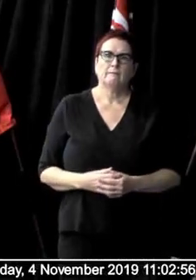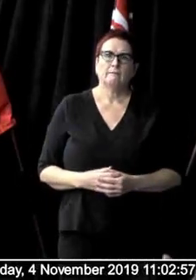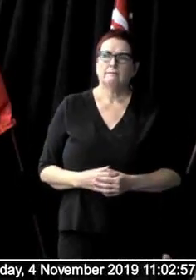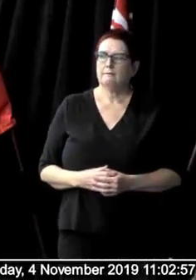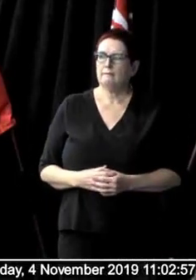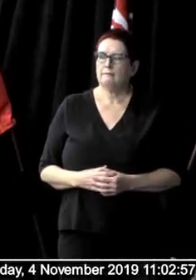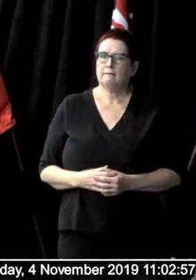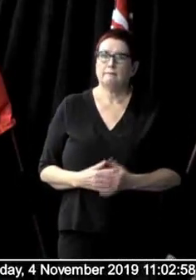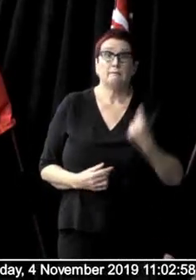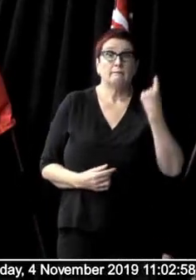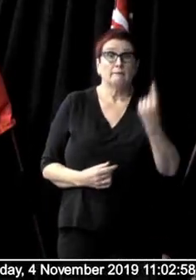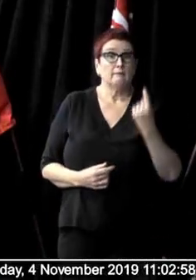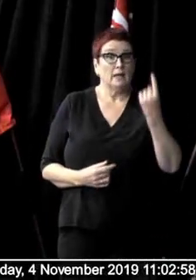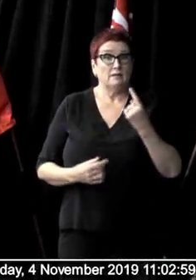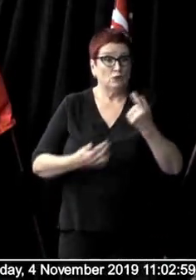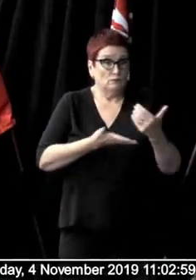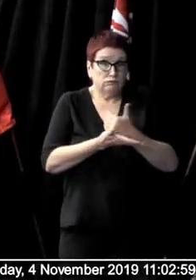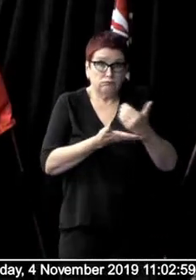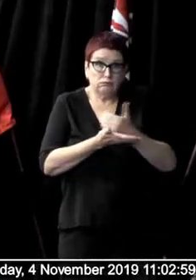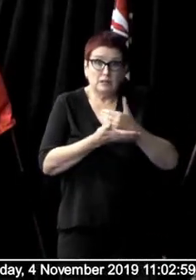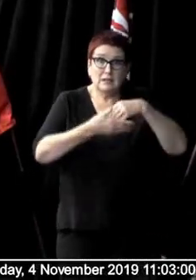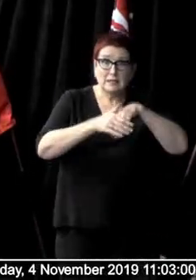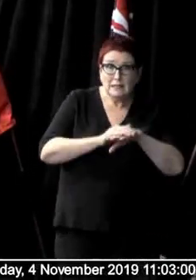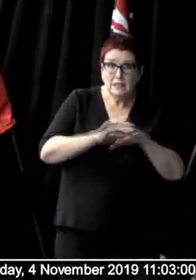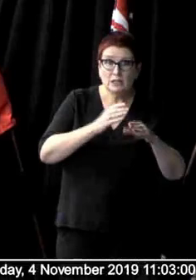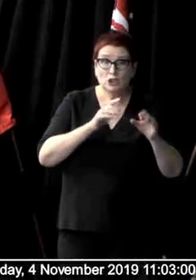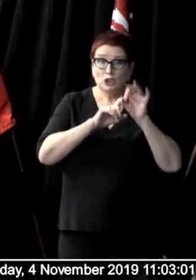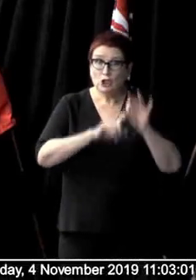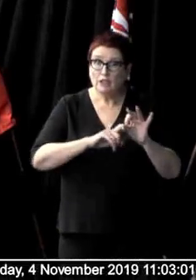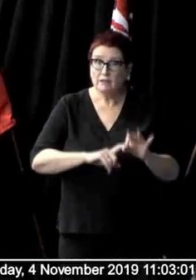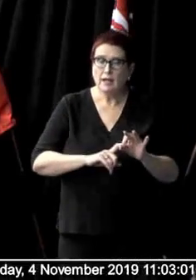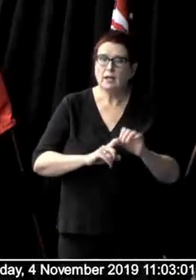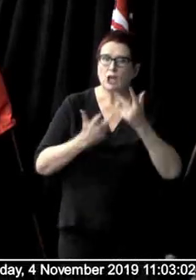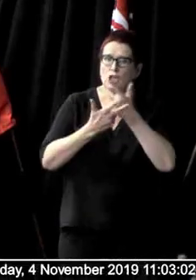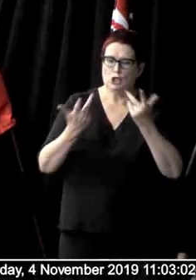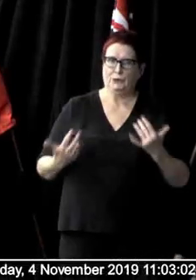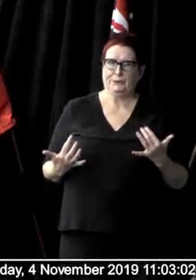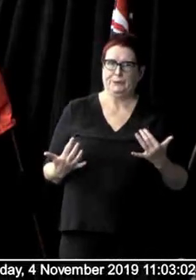The individual stories referred to in CYDA’s survey bring some of these statistics to life.